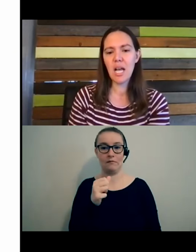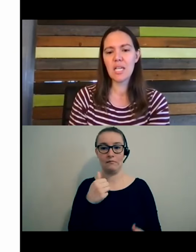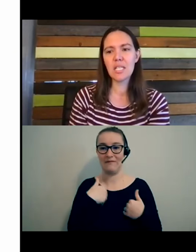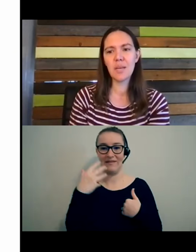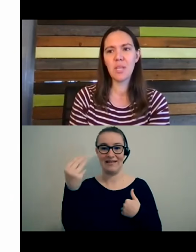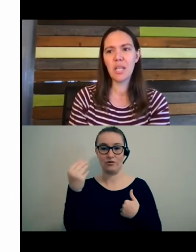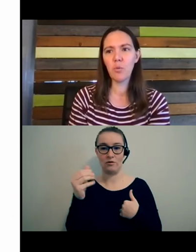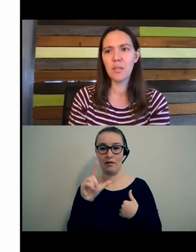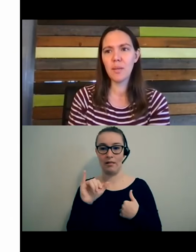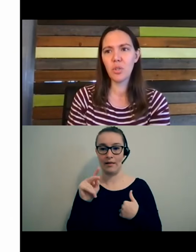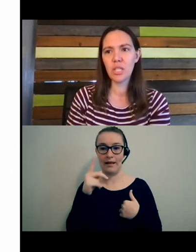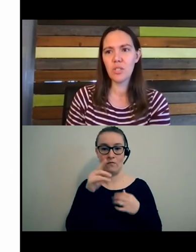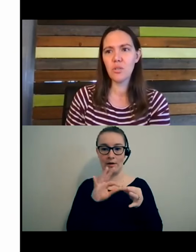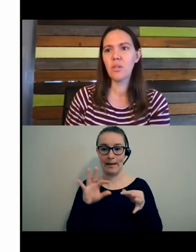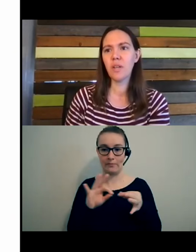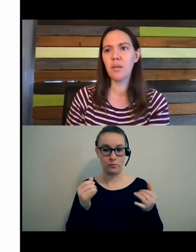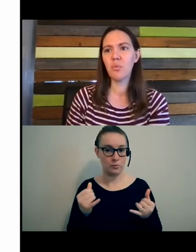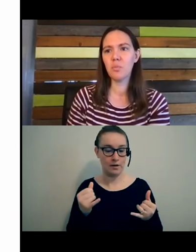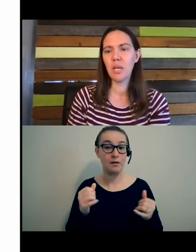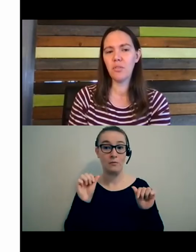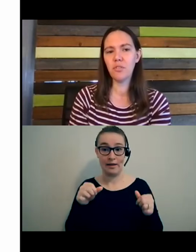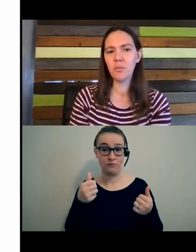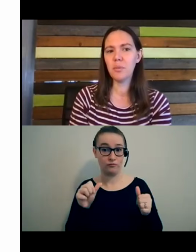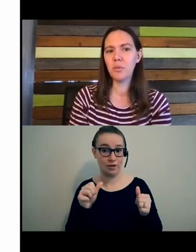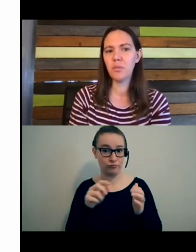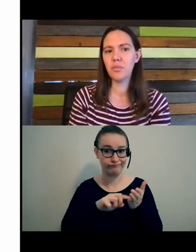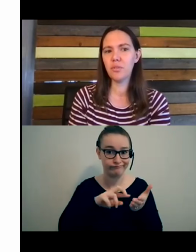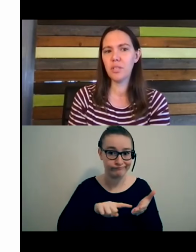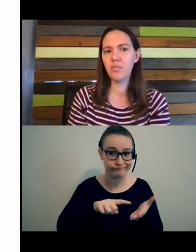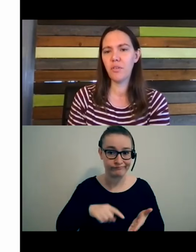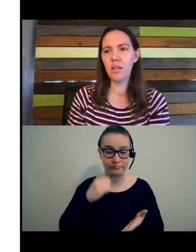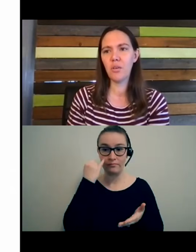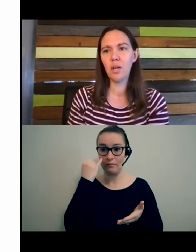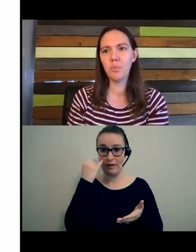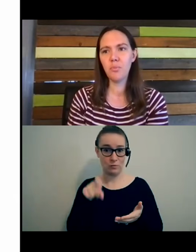It is something that we could maybe look into if that would be helpful for people. Feel free to follow up with me